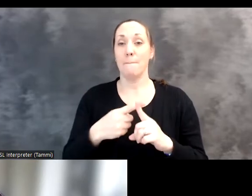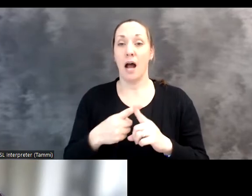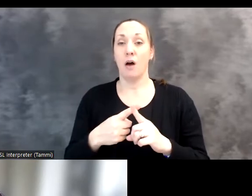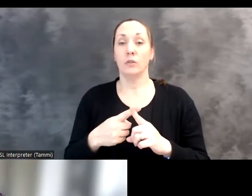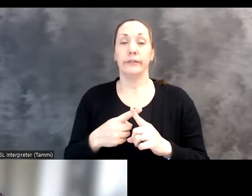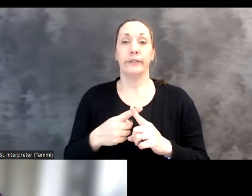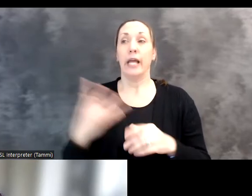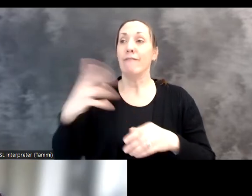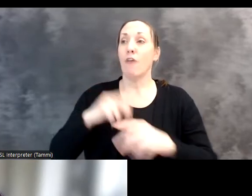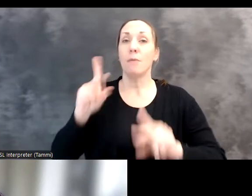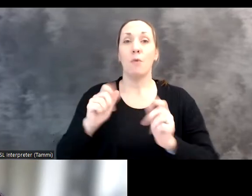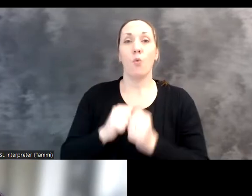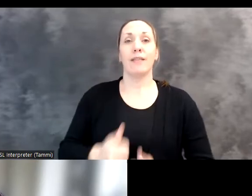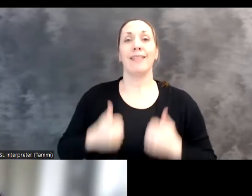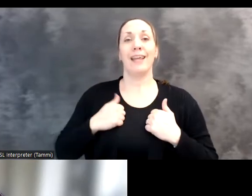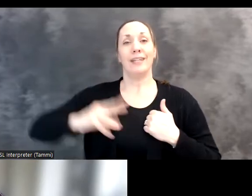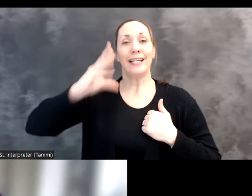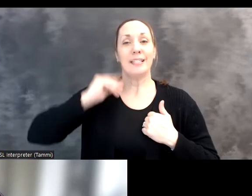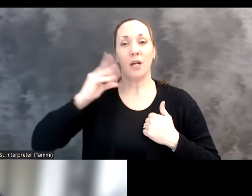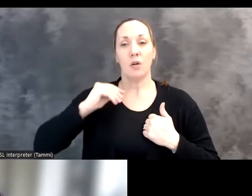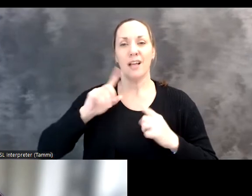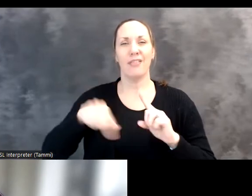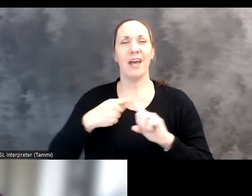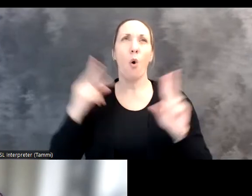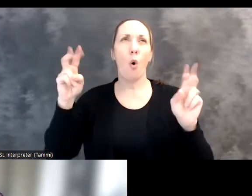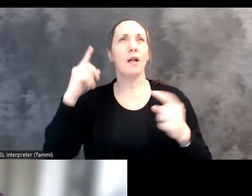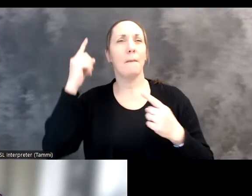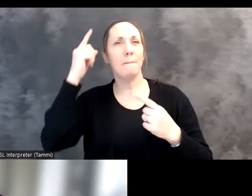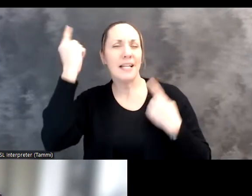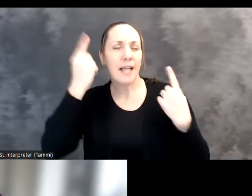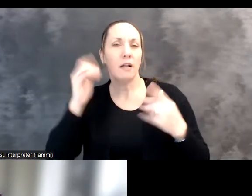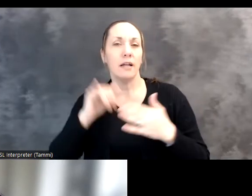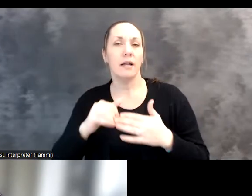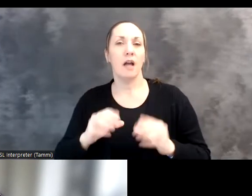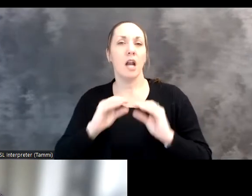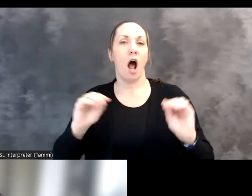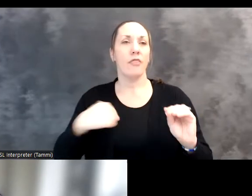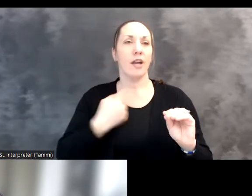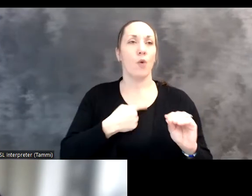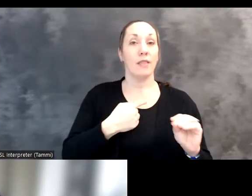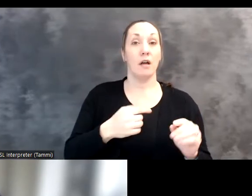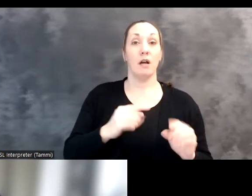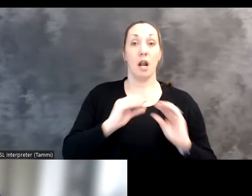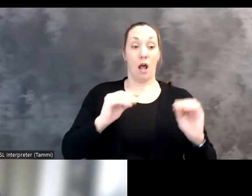, it is about engaging individuals with lived experience with that whole mentality of, you know, nothing for us without us.